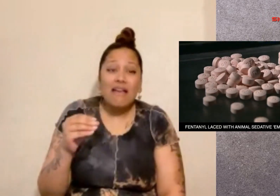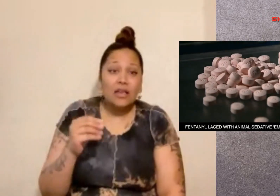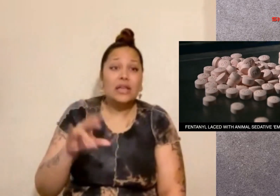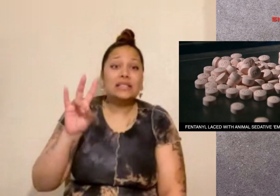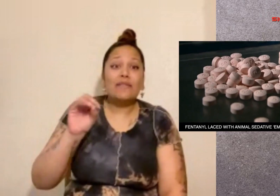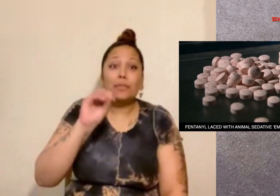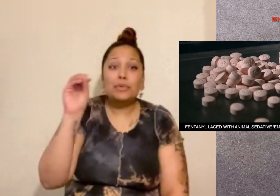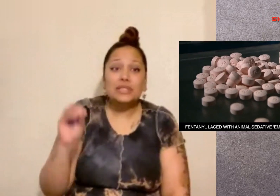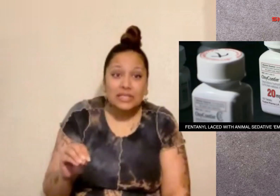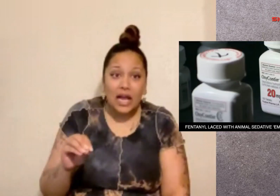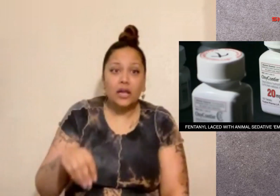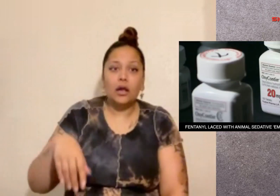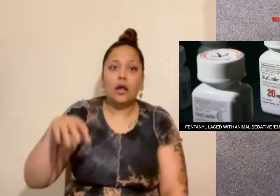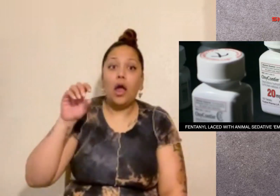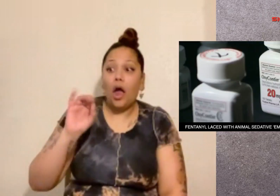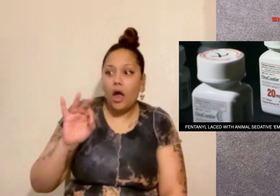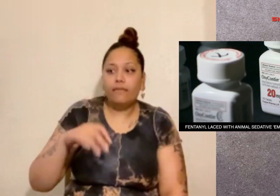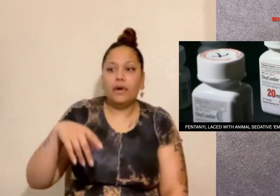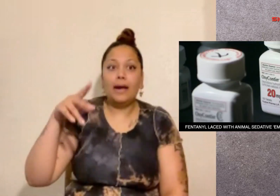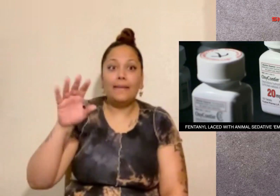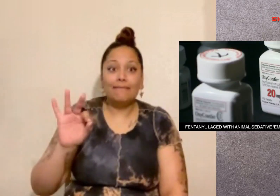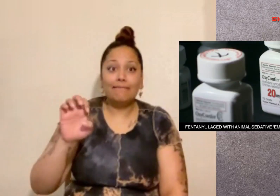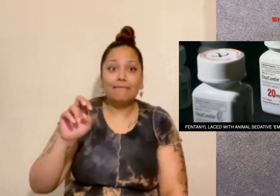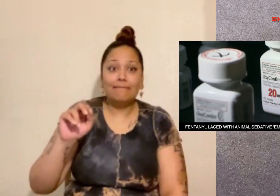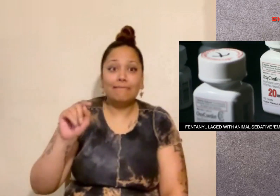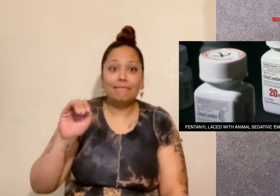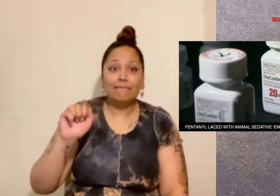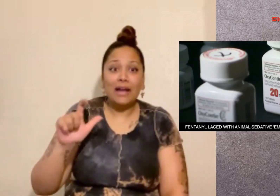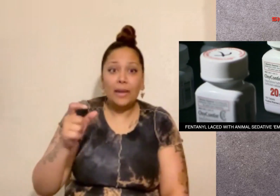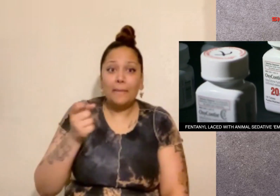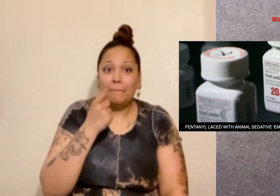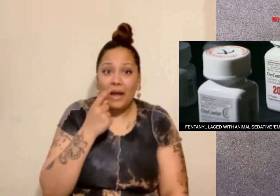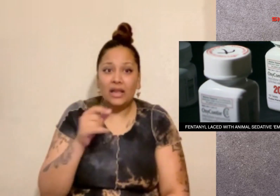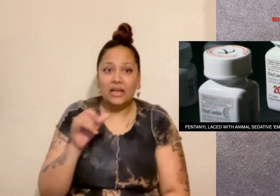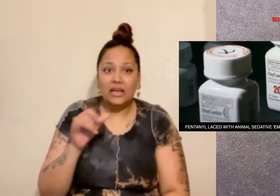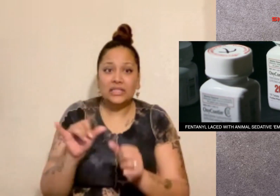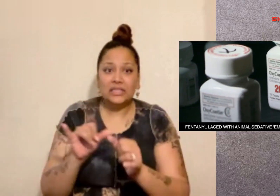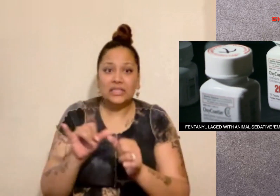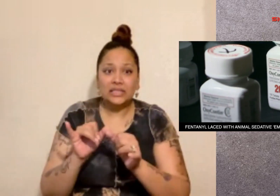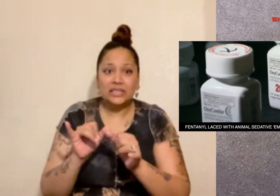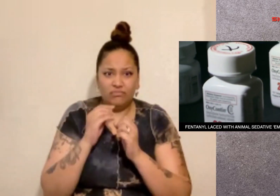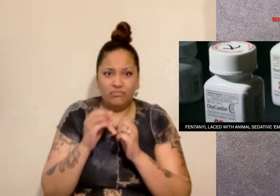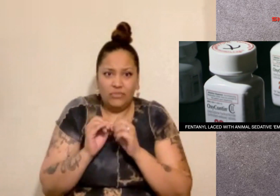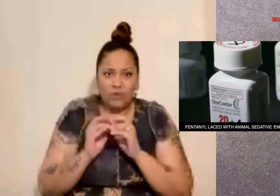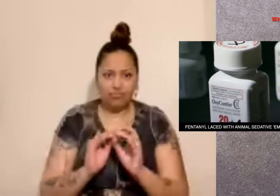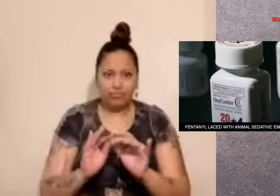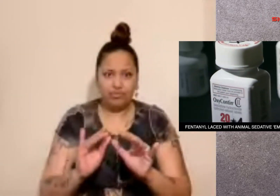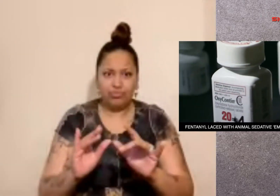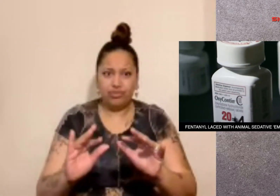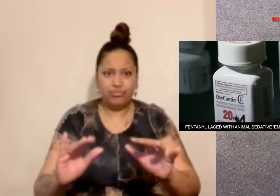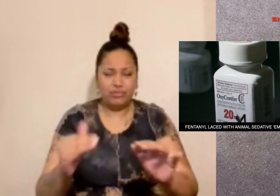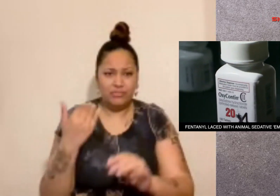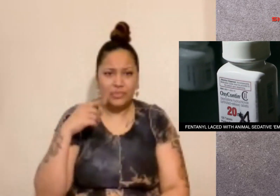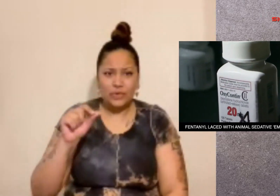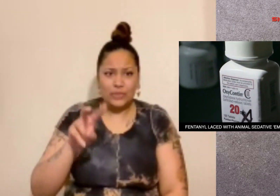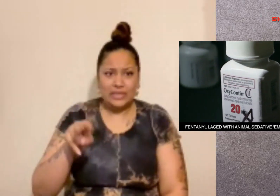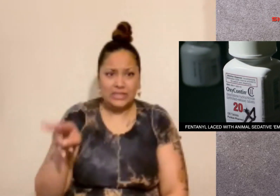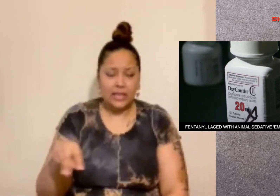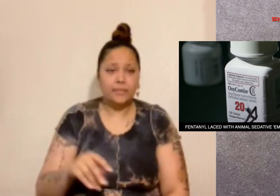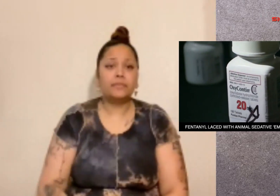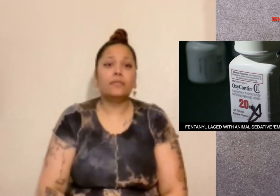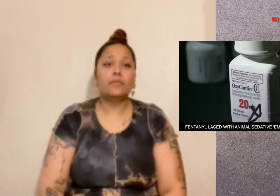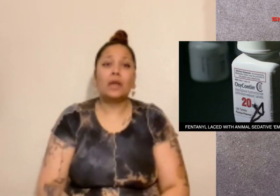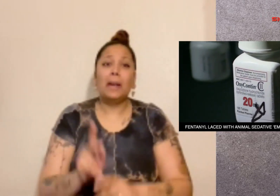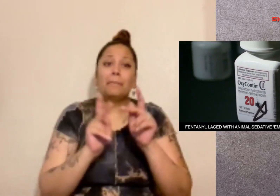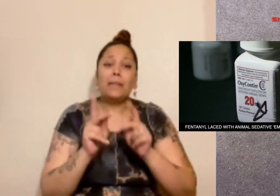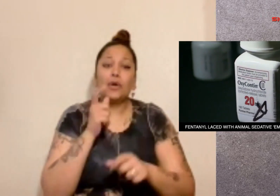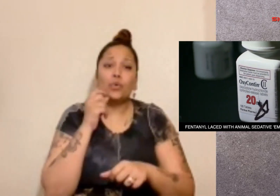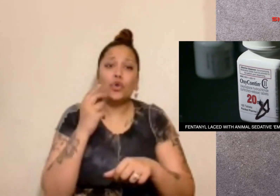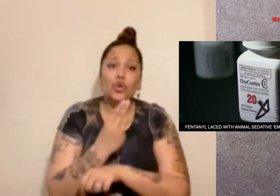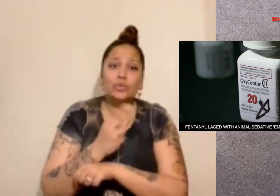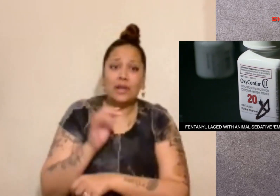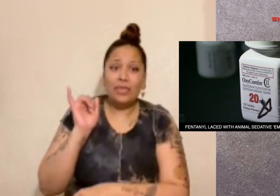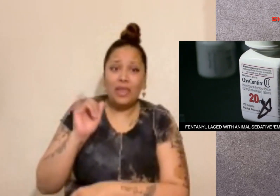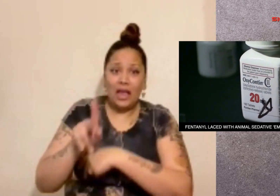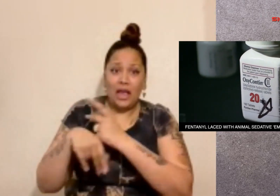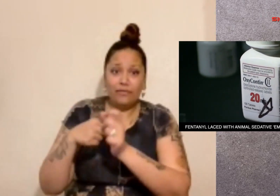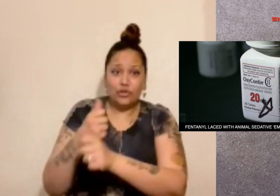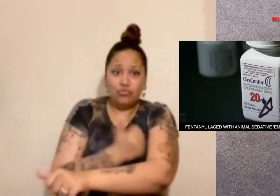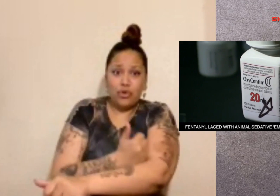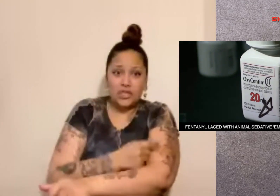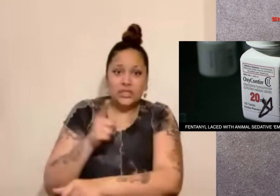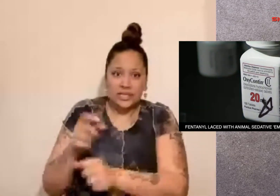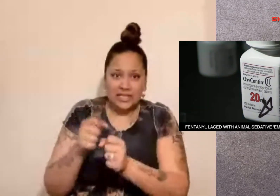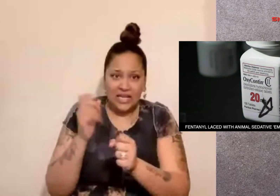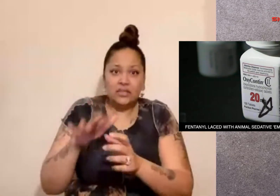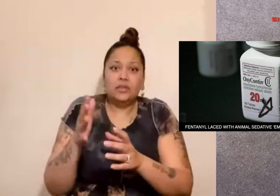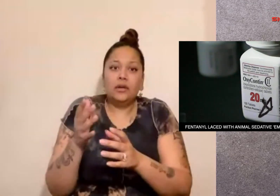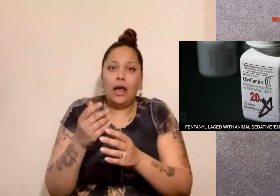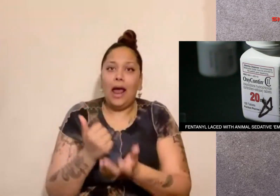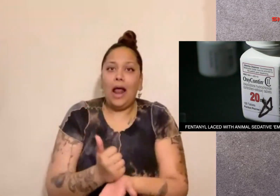of fentanyl powder and 7% of fentanyl pills it seized in 2022 people who use the synthetic